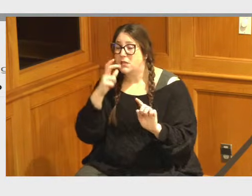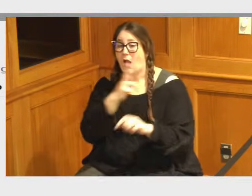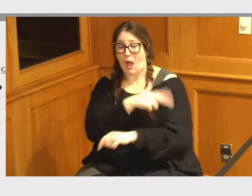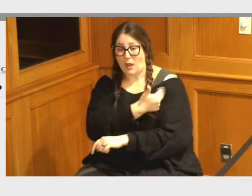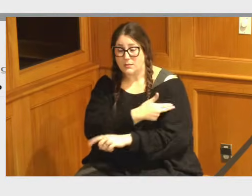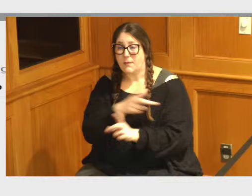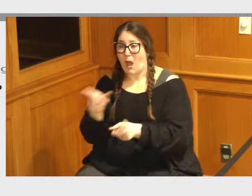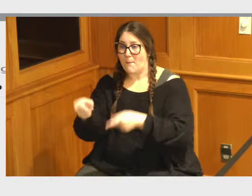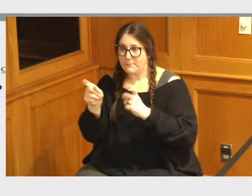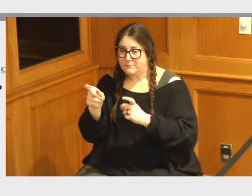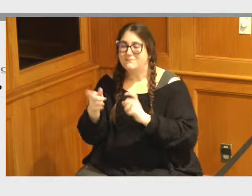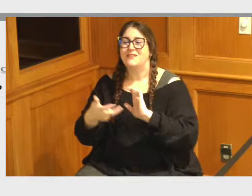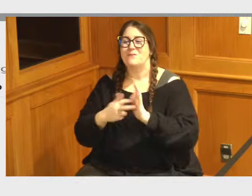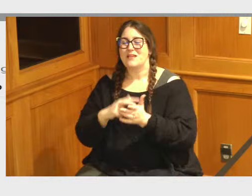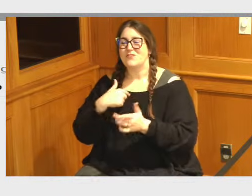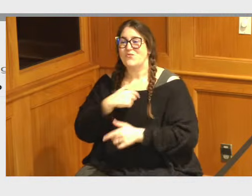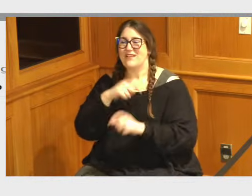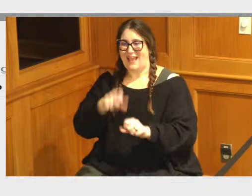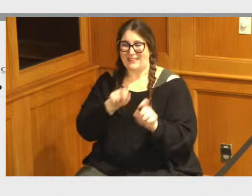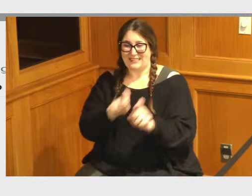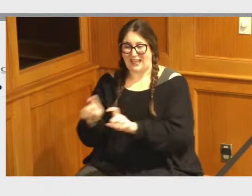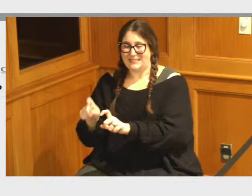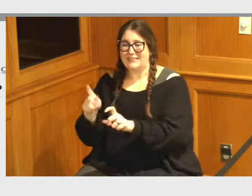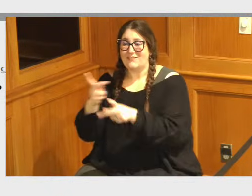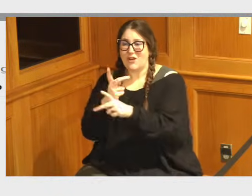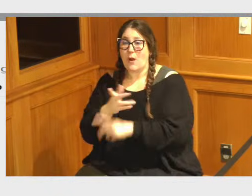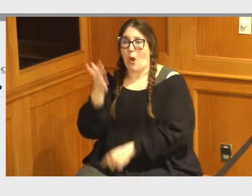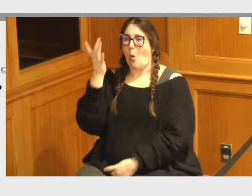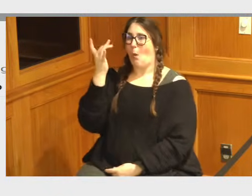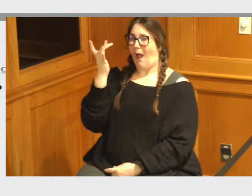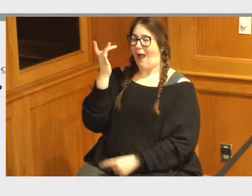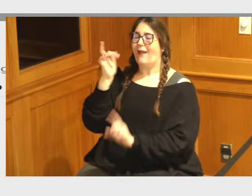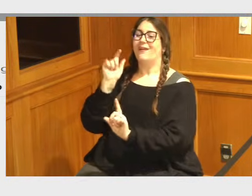what has caused illness. So, this is a a very good predictor for for what's happening in the